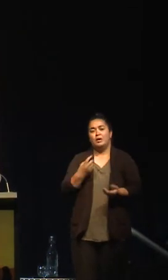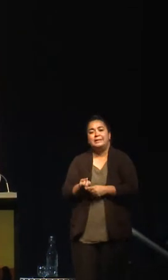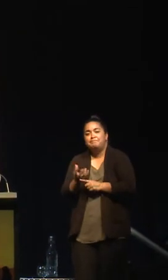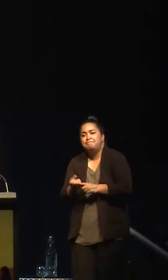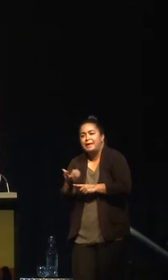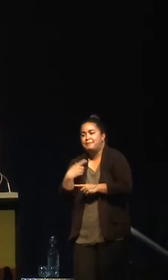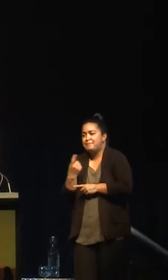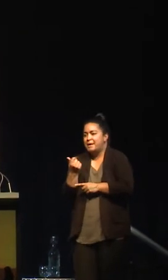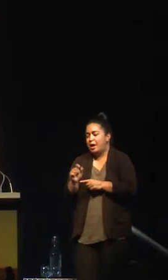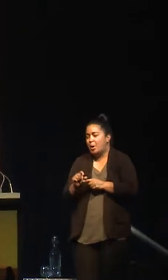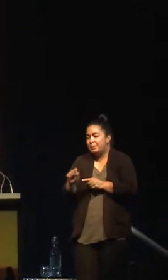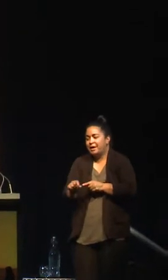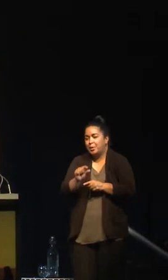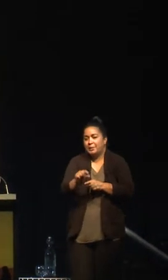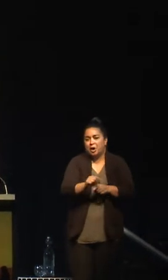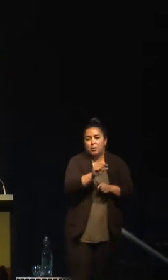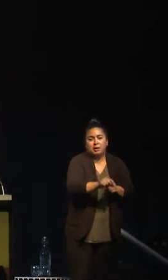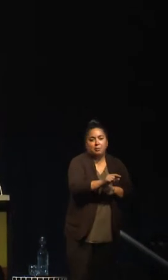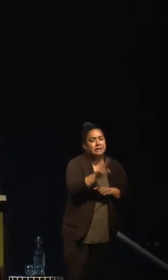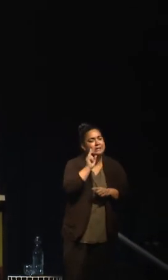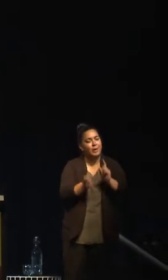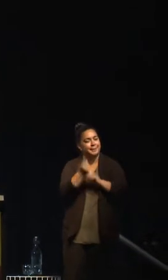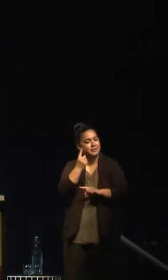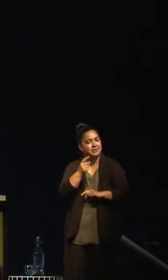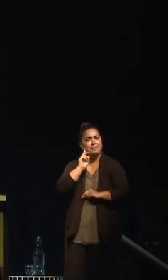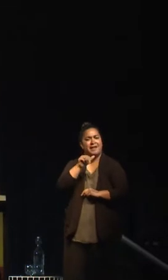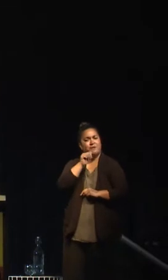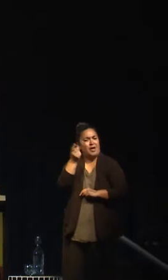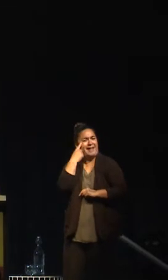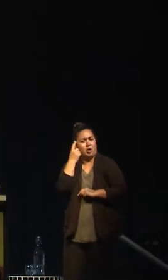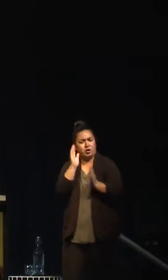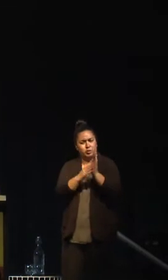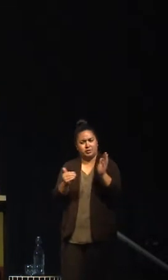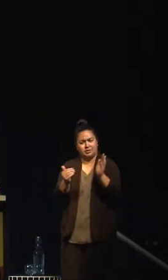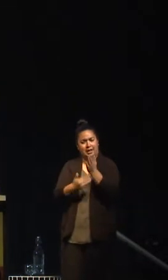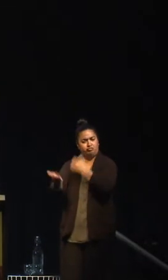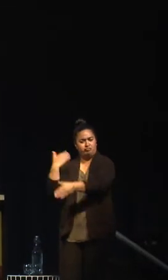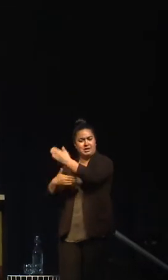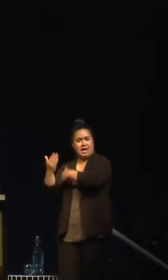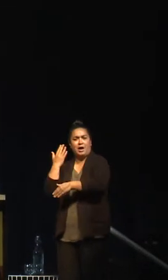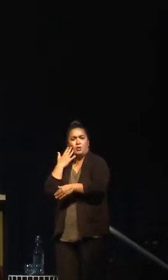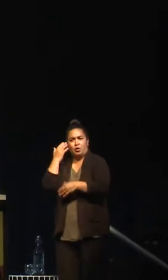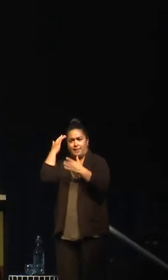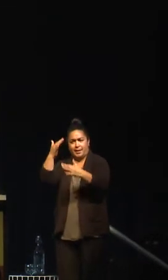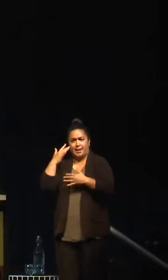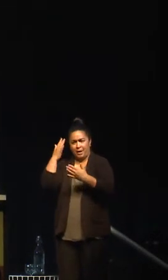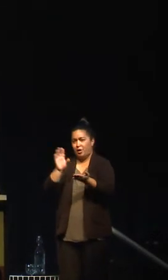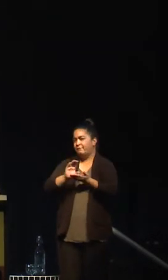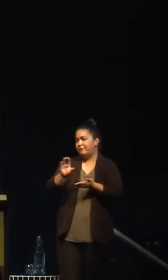we'll kind of see how it goes, see how it plays out. And actually if you look at New Zealand's history in relation to investment patterns and climate policy, that's roughly